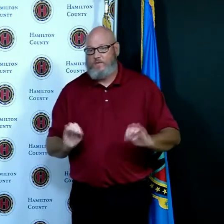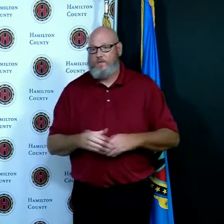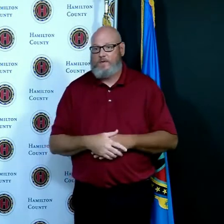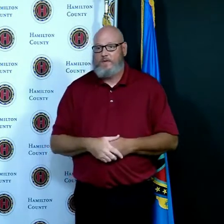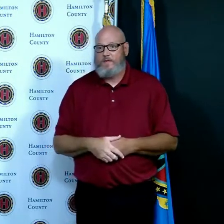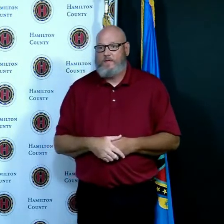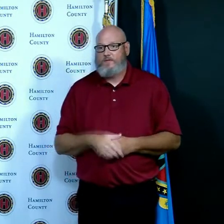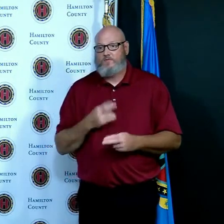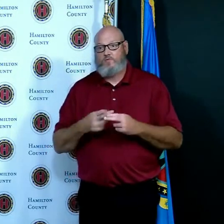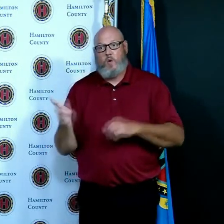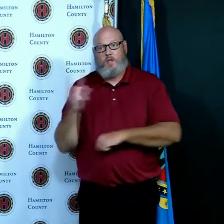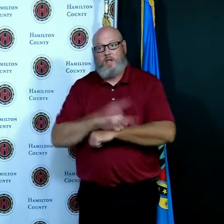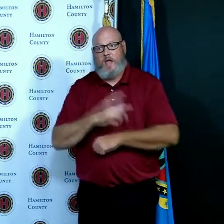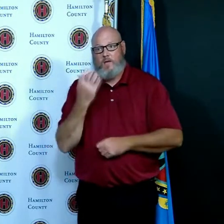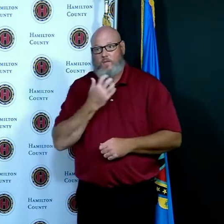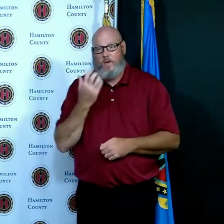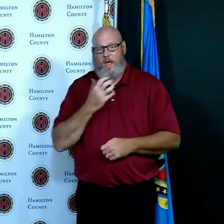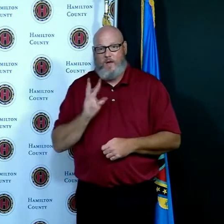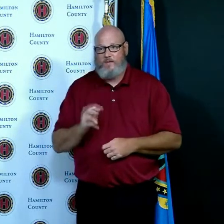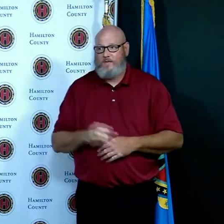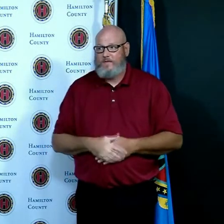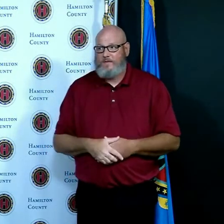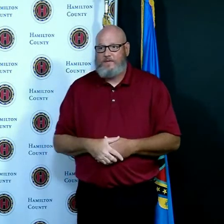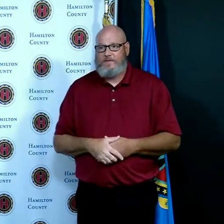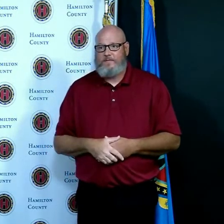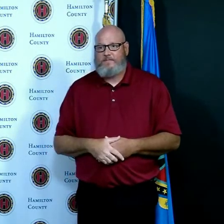a short day that's right and and so I and I do want to